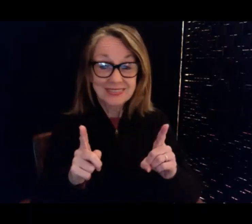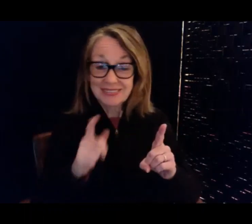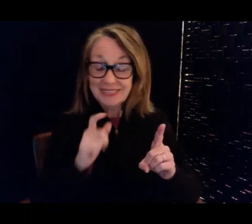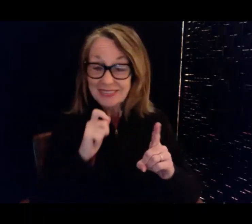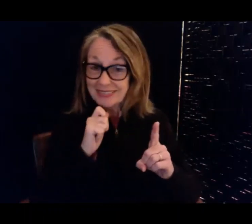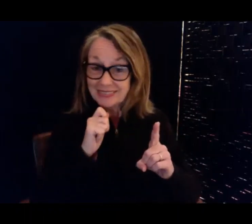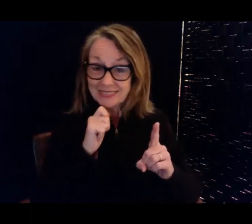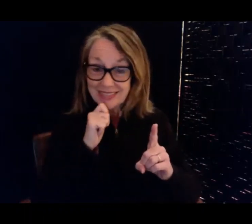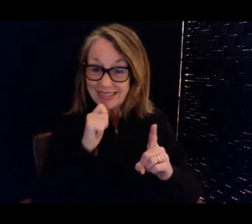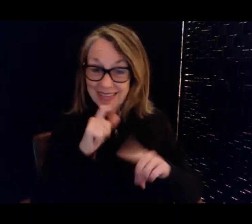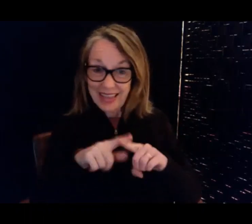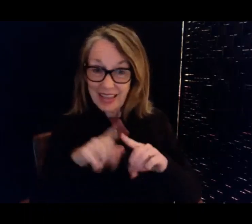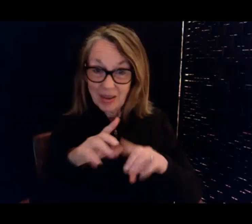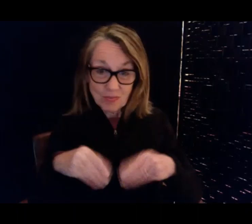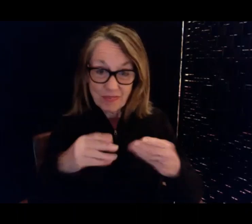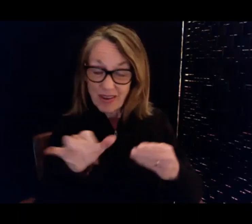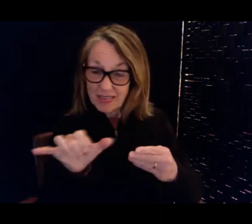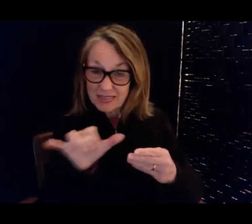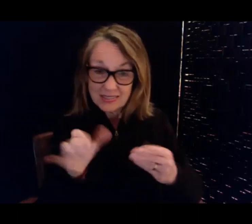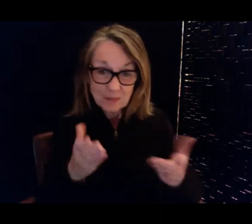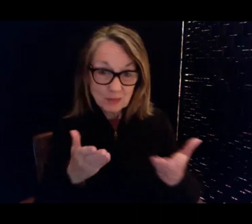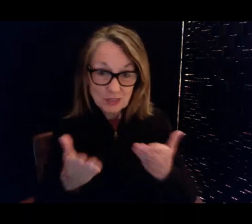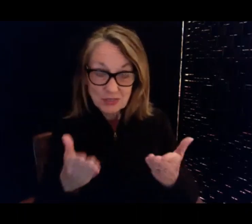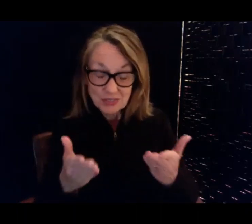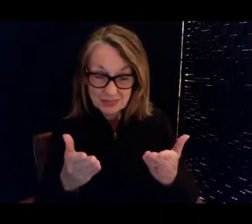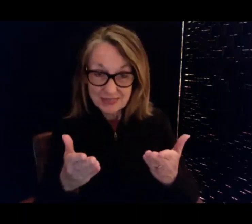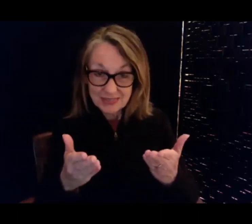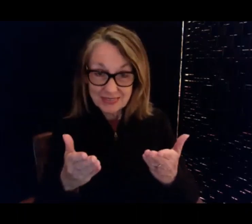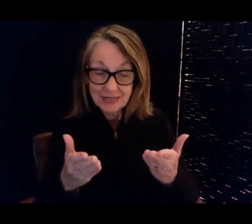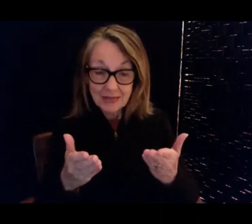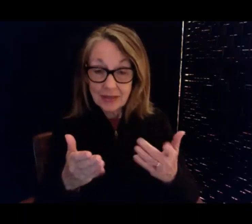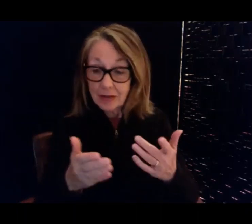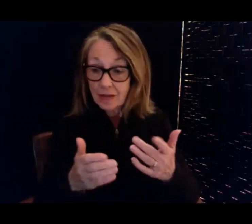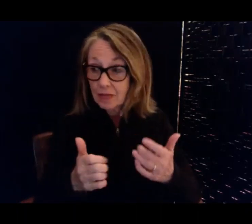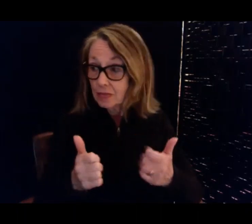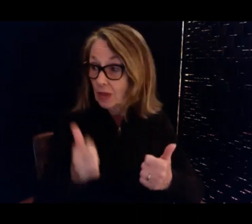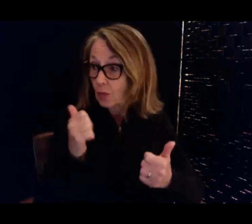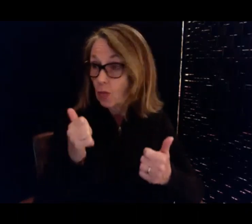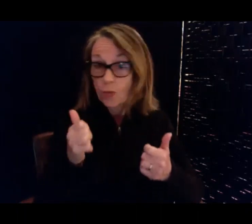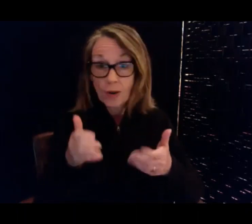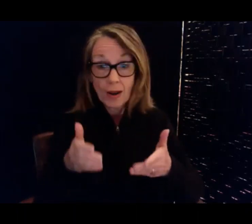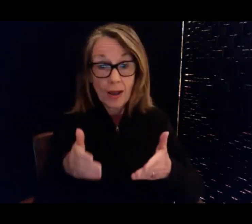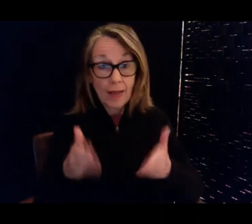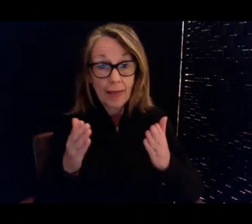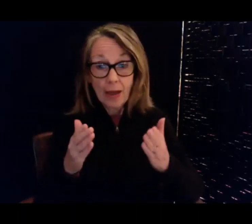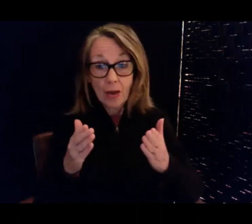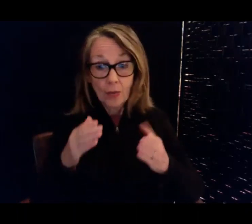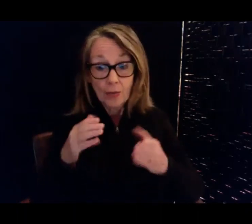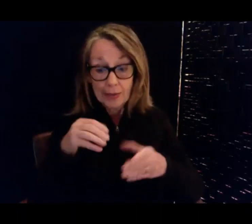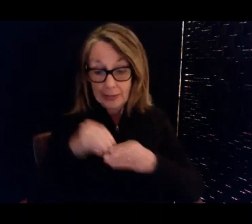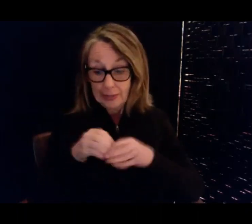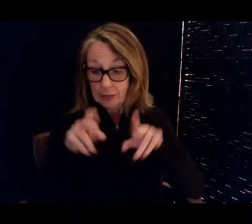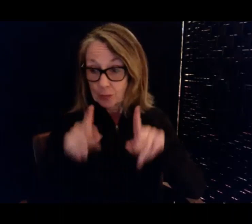they will mostly not allow in person interpreters, family members or visitors